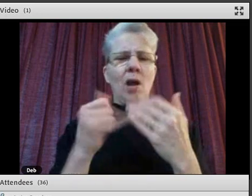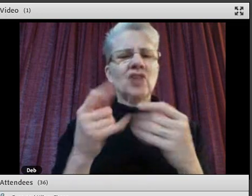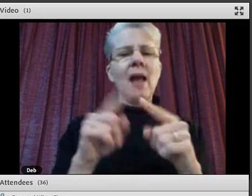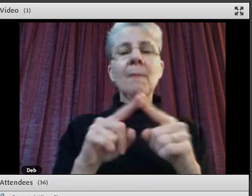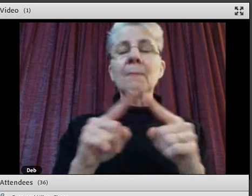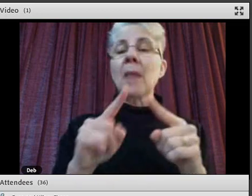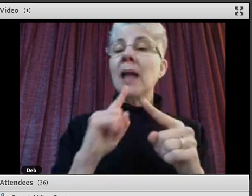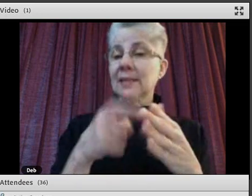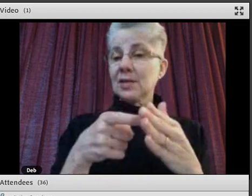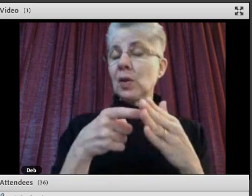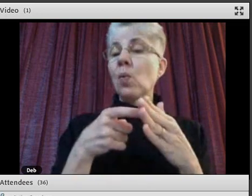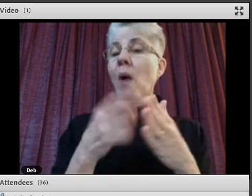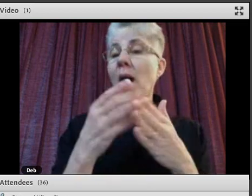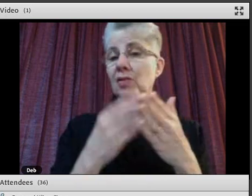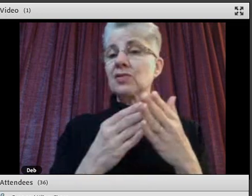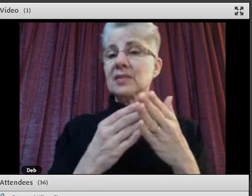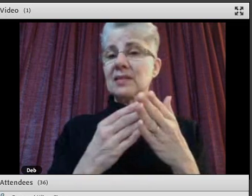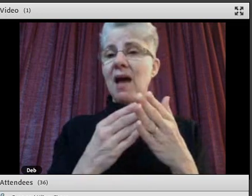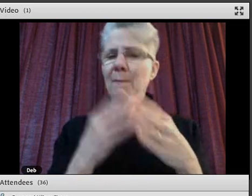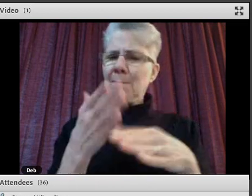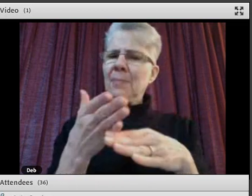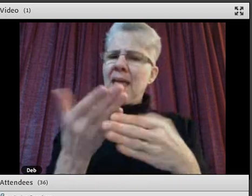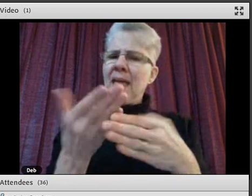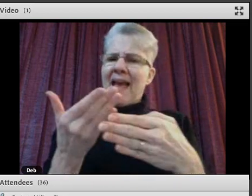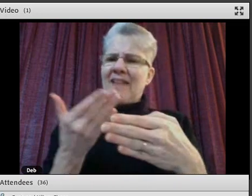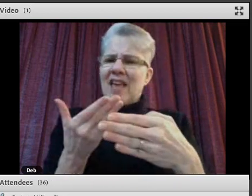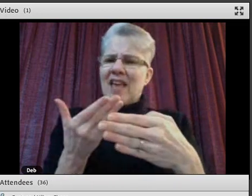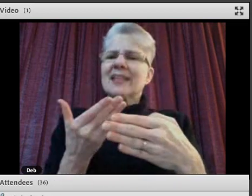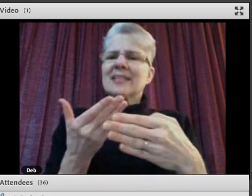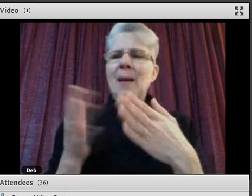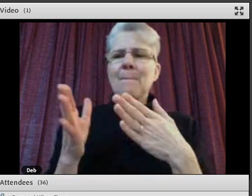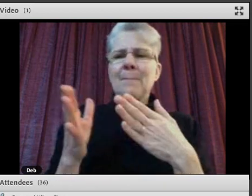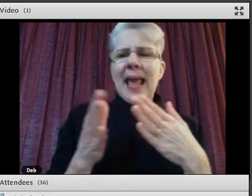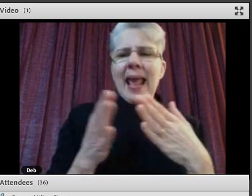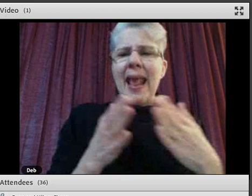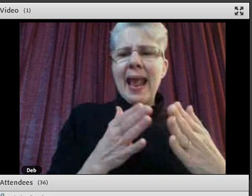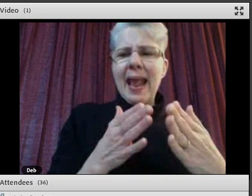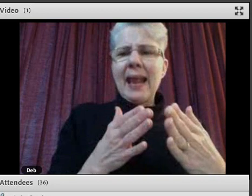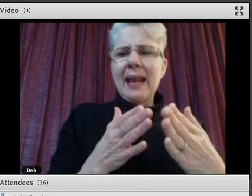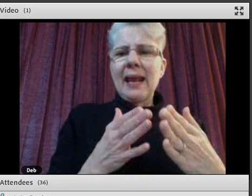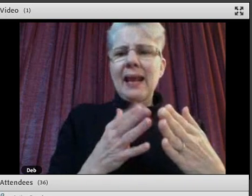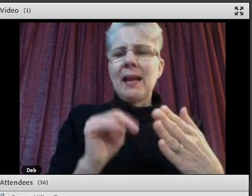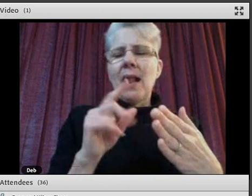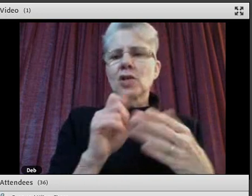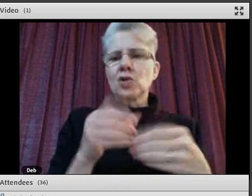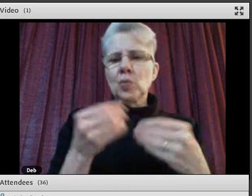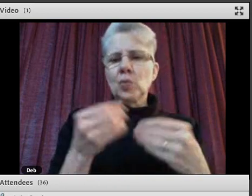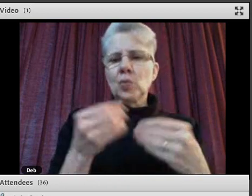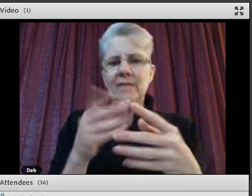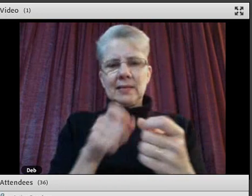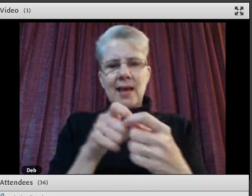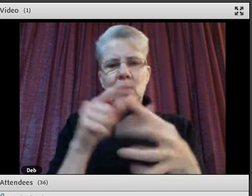but it does require some kind of advanced planning here. So unless you're giving them the exact steps on what to do,